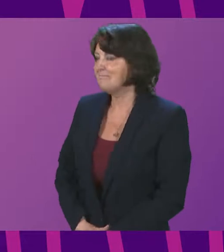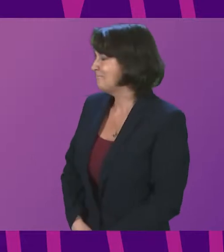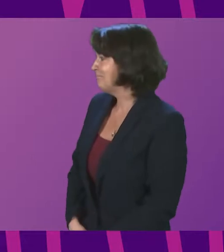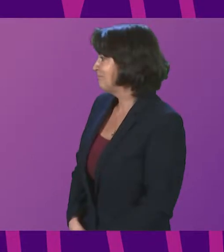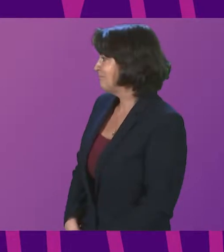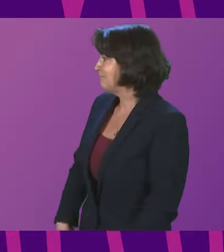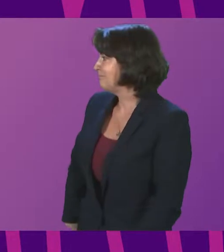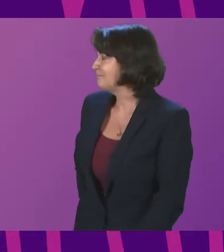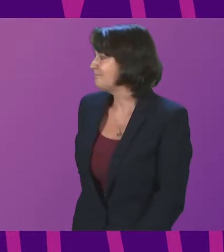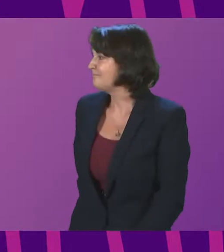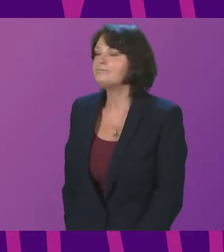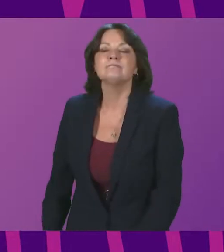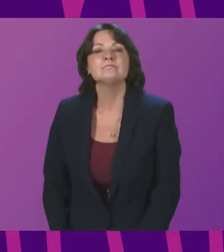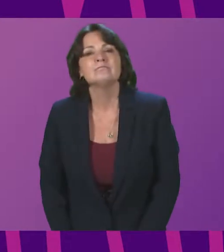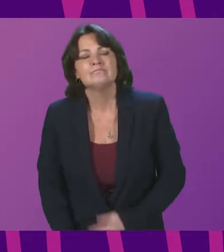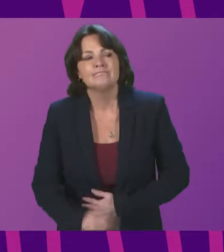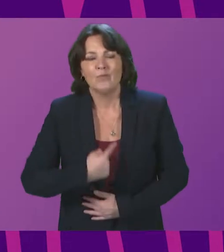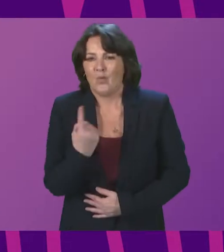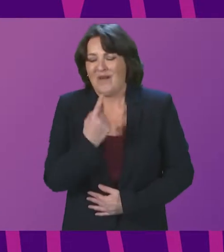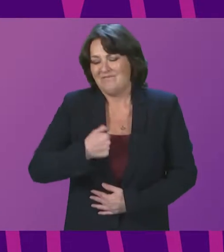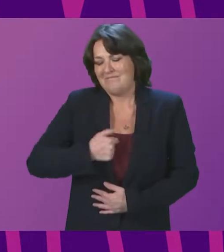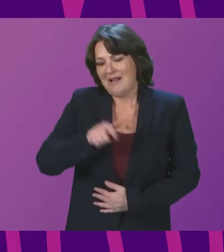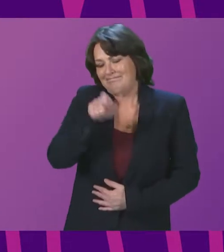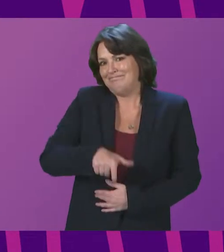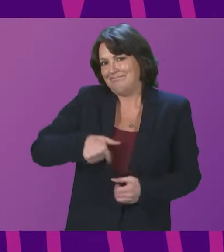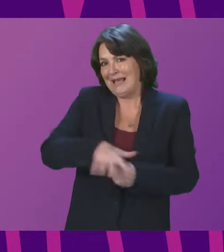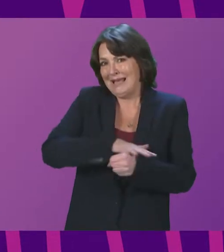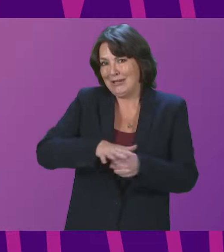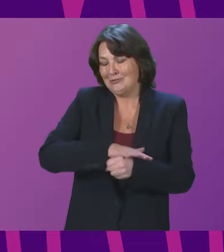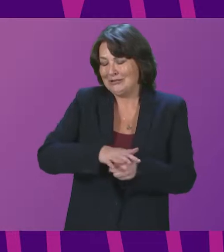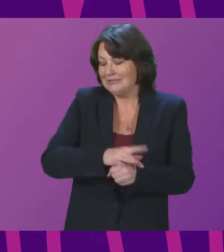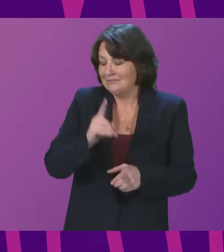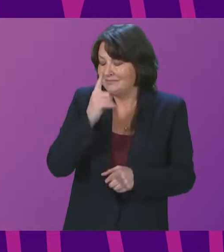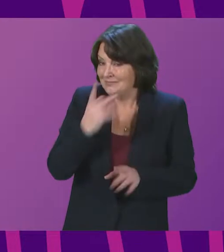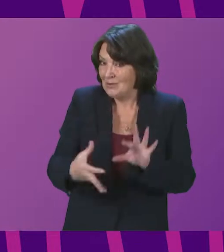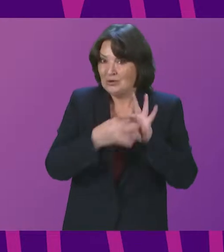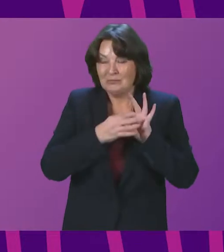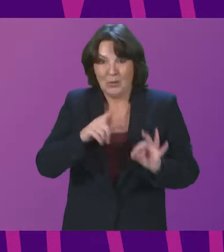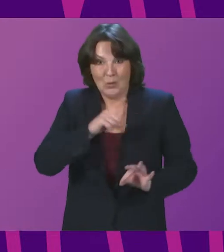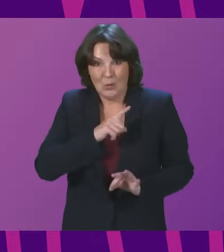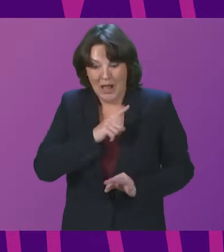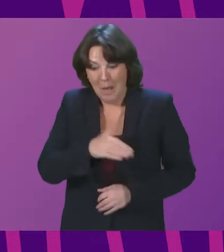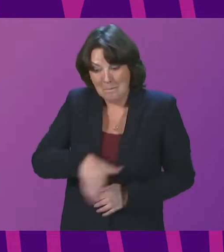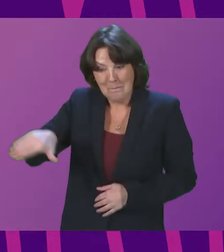A concerned constituent contacted me following appalling overcrowding on the Borders railway last Saturday.